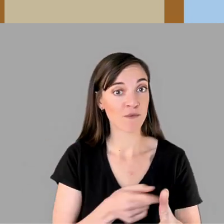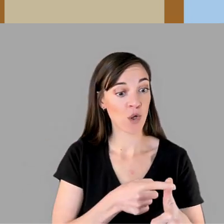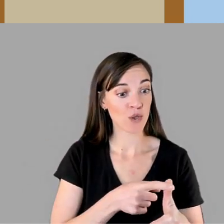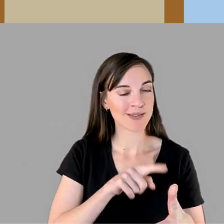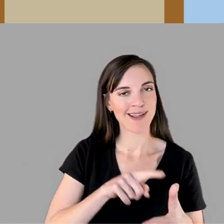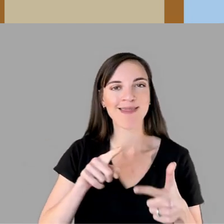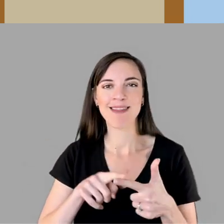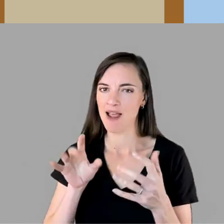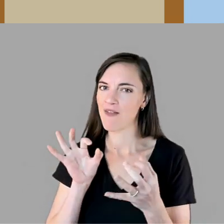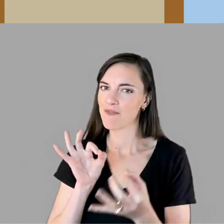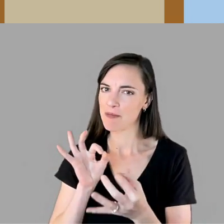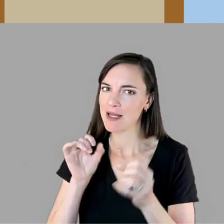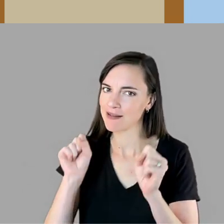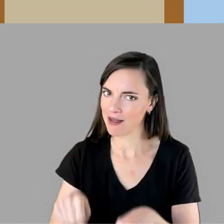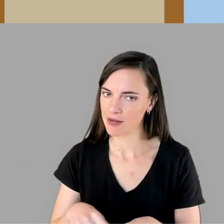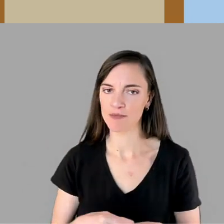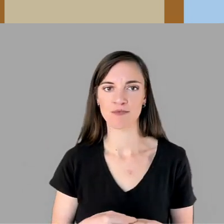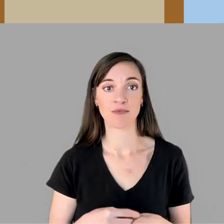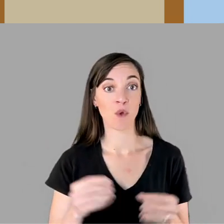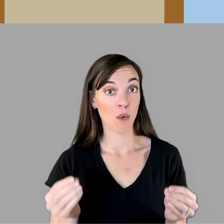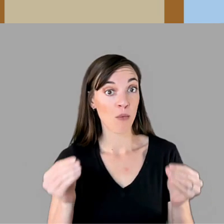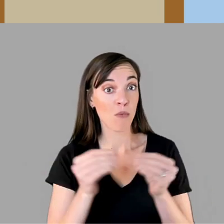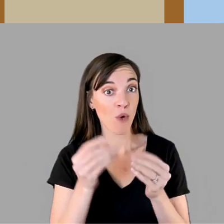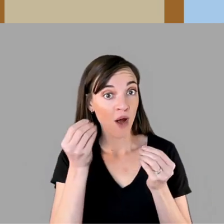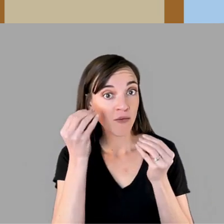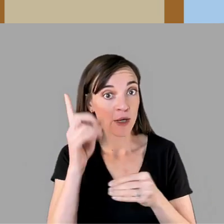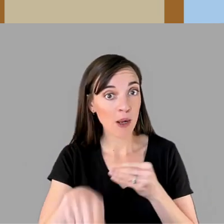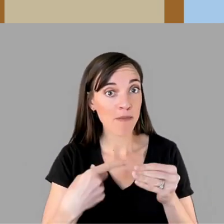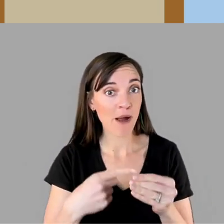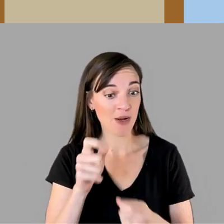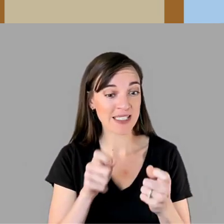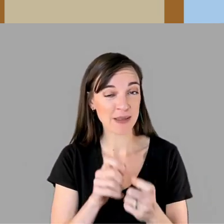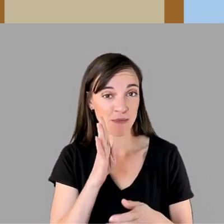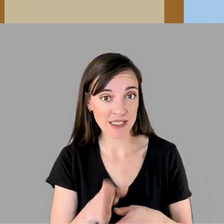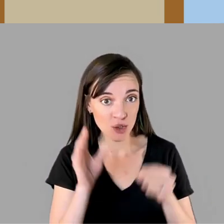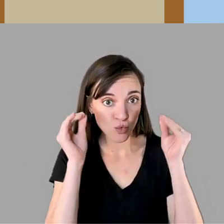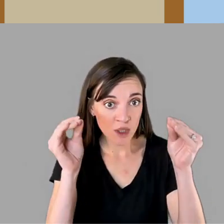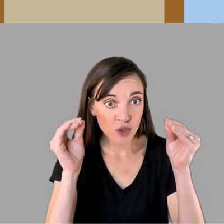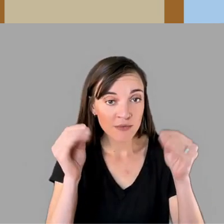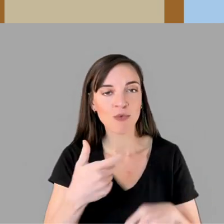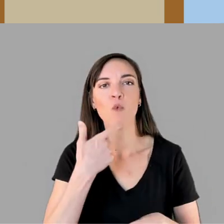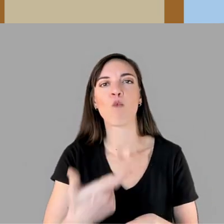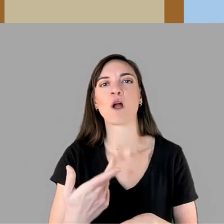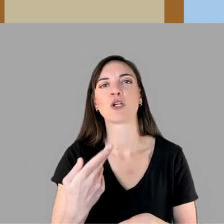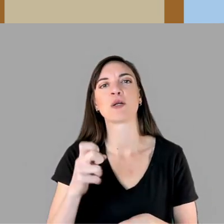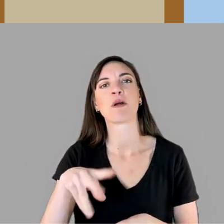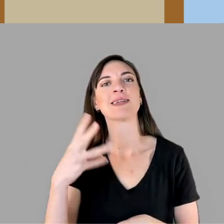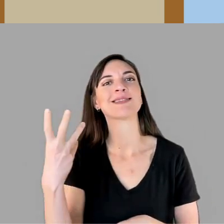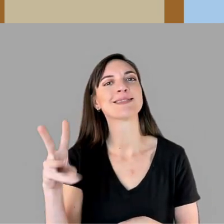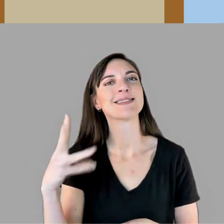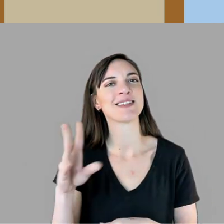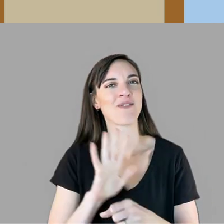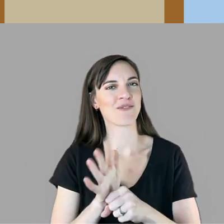For more information on explicit instruction, you can watch the HLP 16 video!